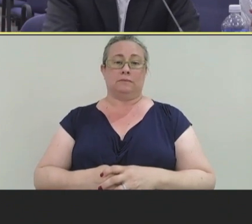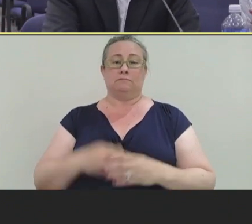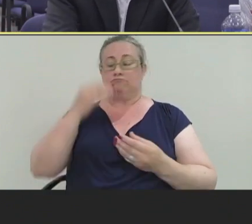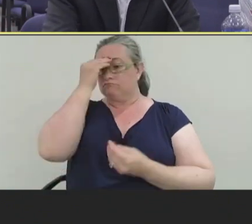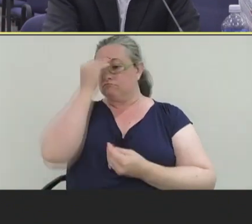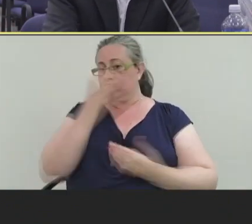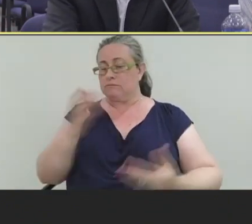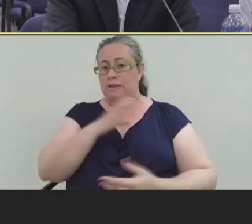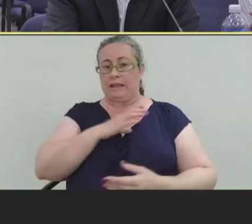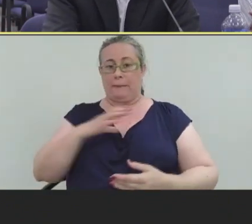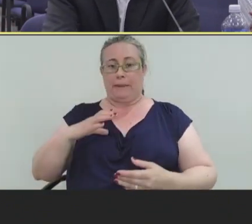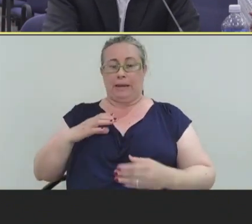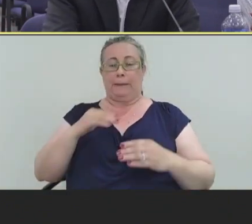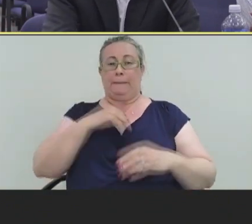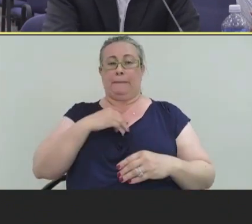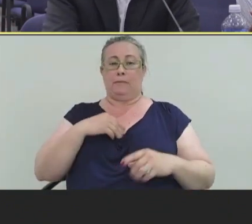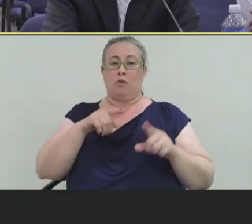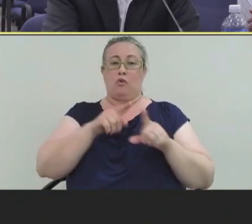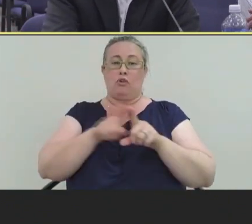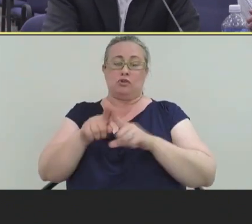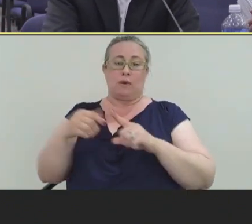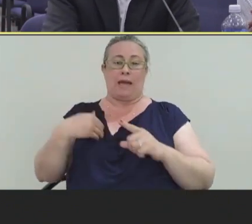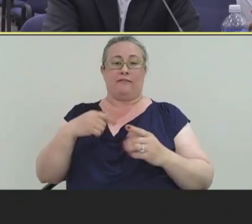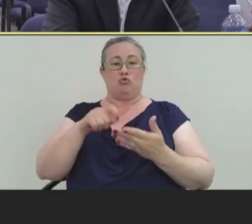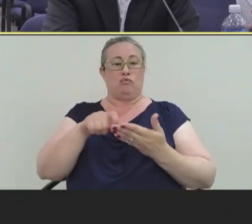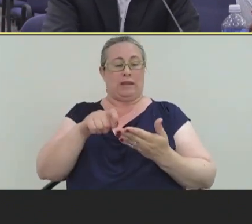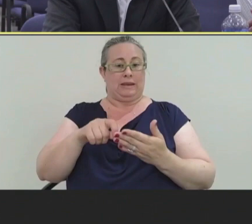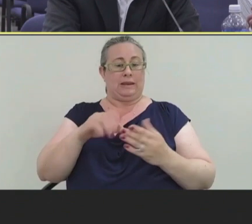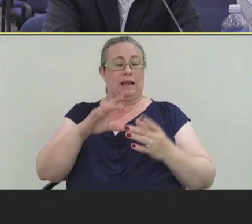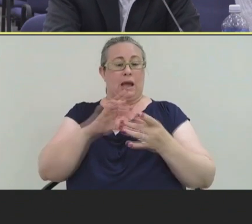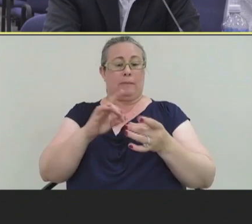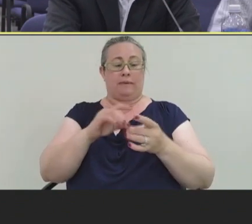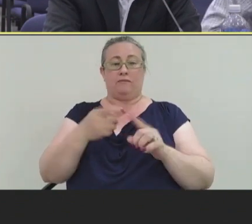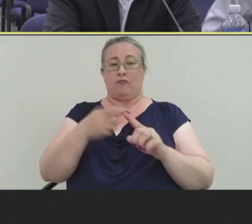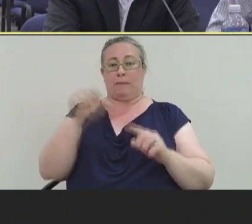committee know that there's also written comments from this organization that have